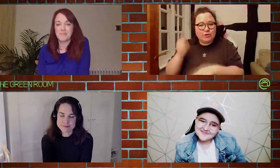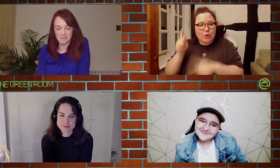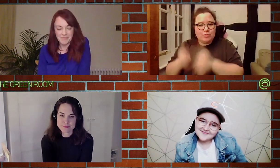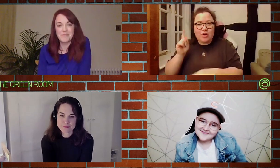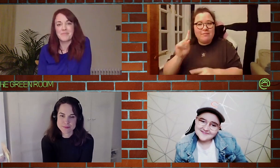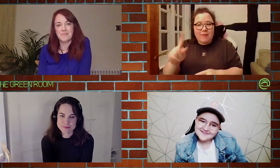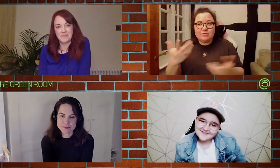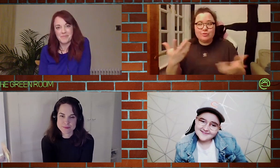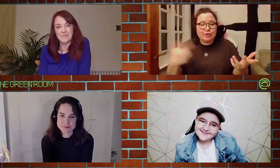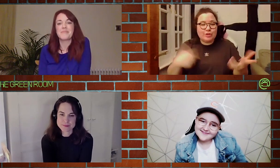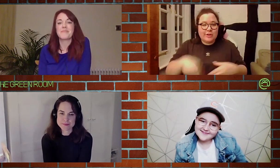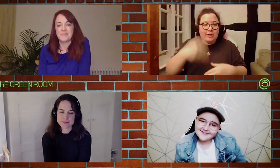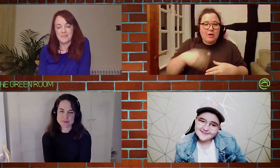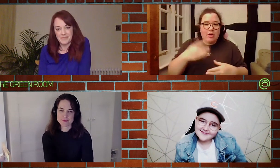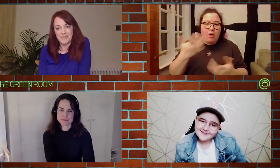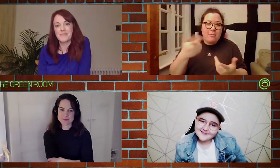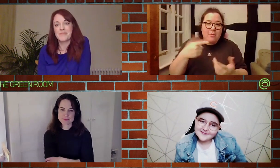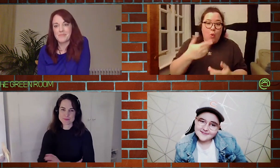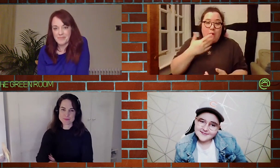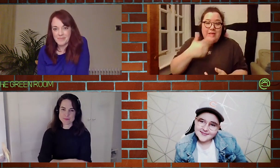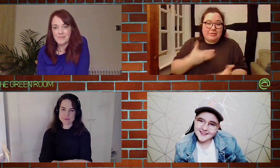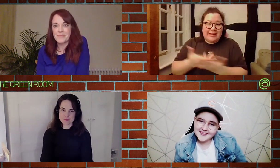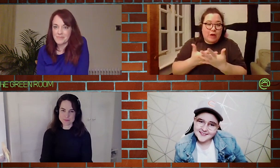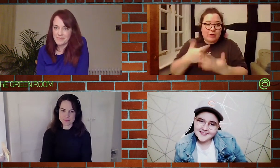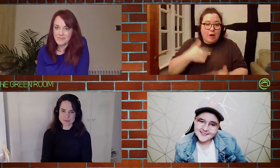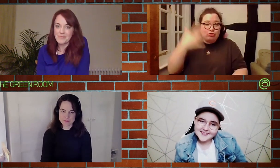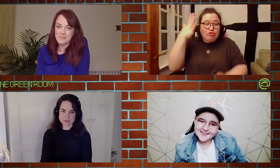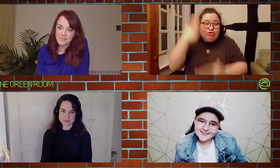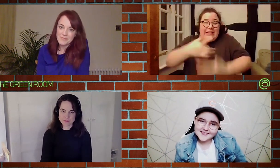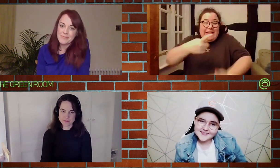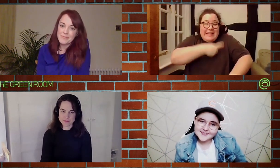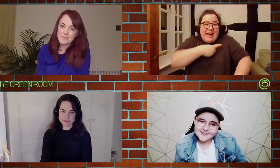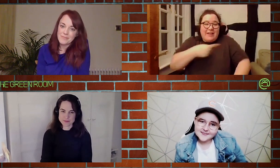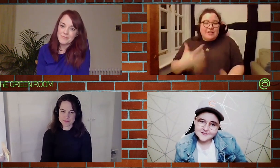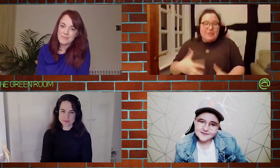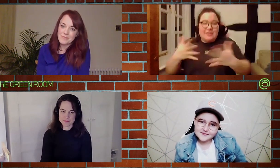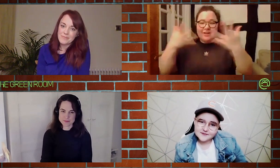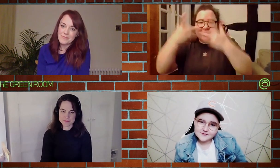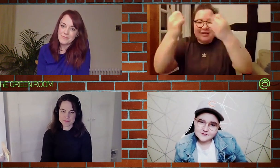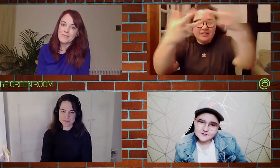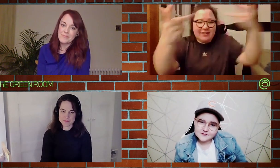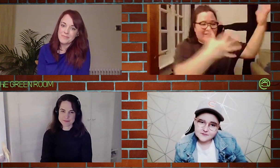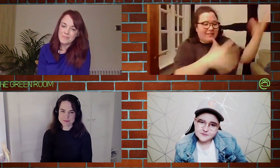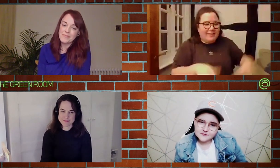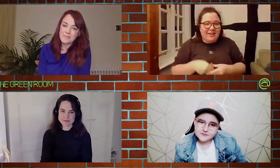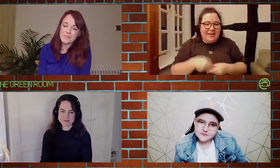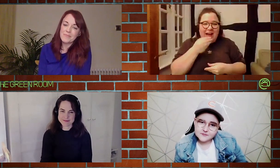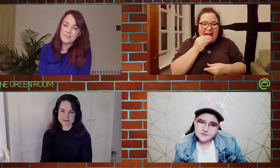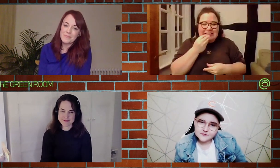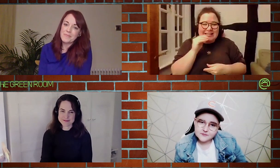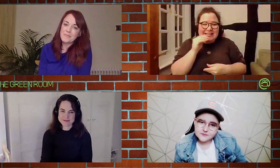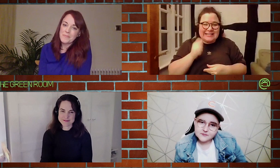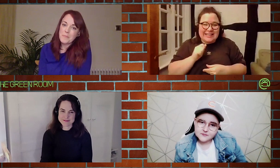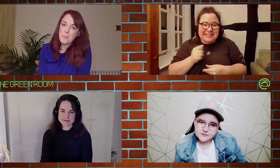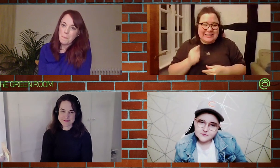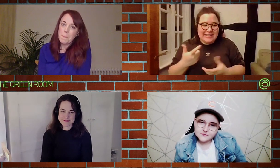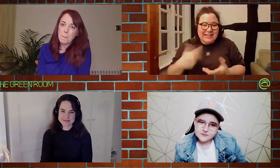you know about whether like eating through through a serious situation. I mean when I went to the counsellor, I was so anxious